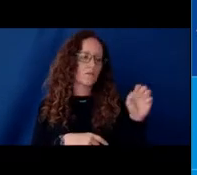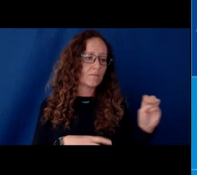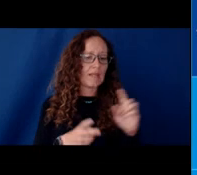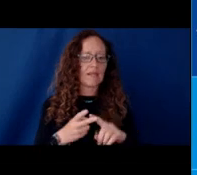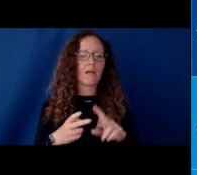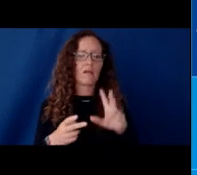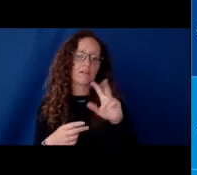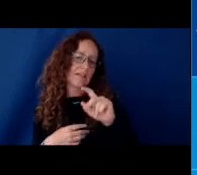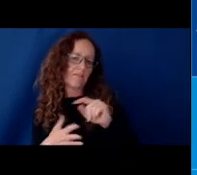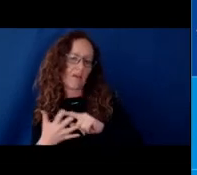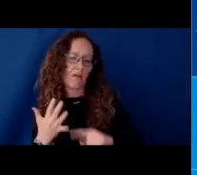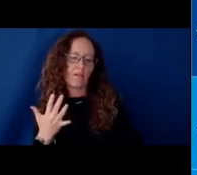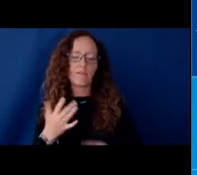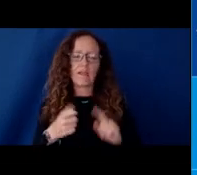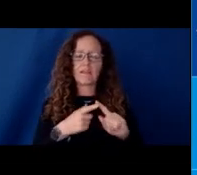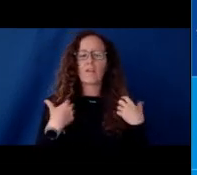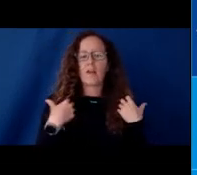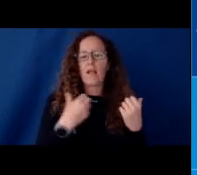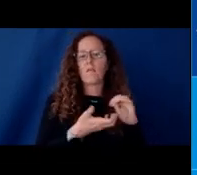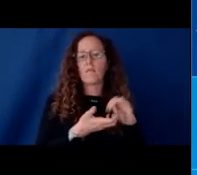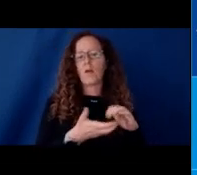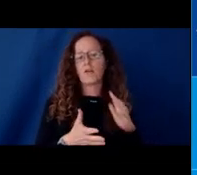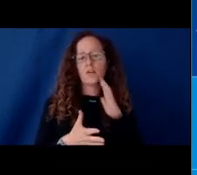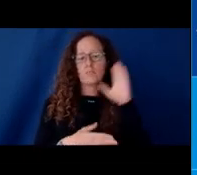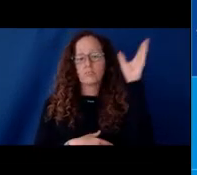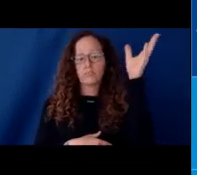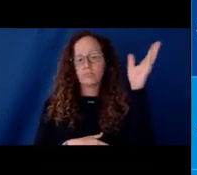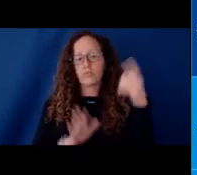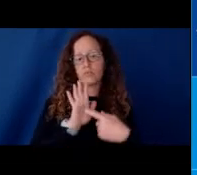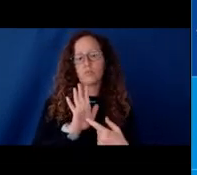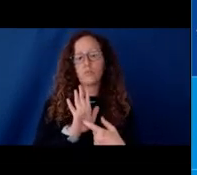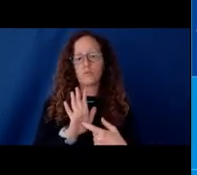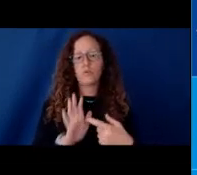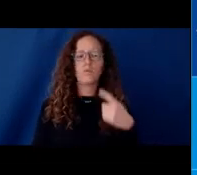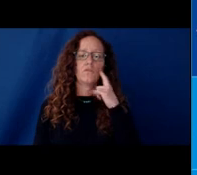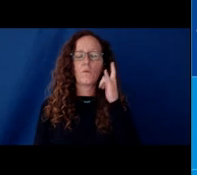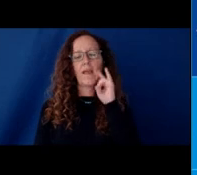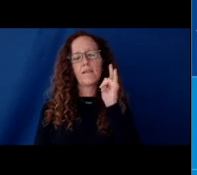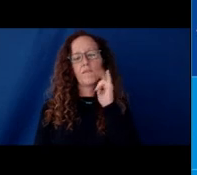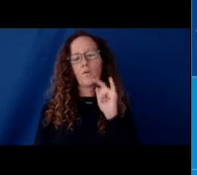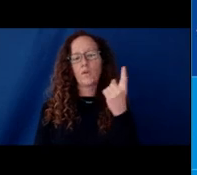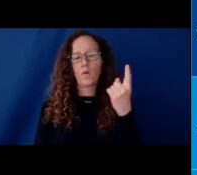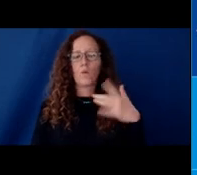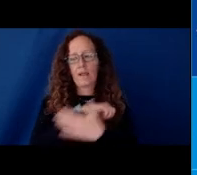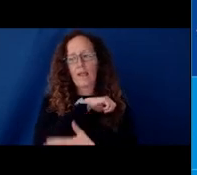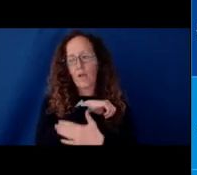for distribution lists, on the top center from Marin County, California. HeatRisk is also used